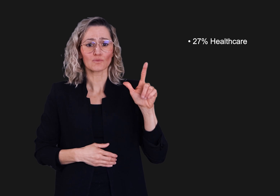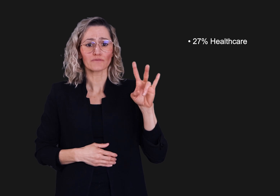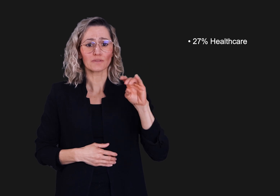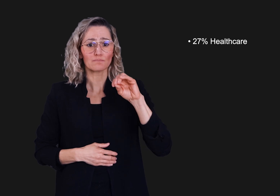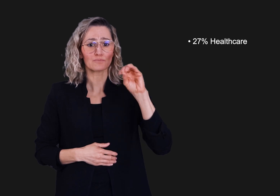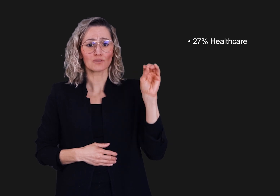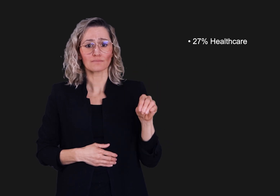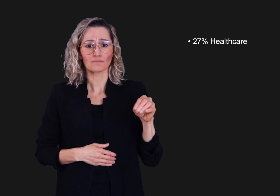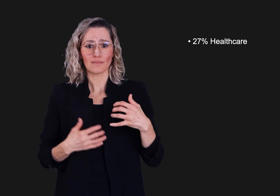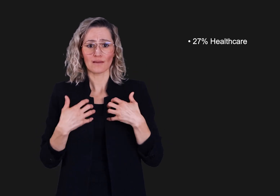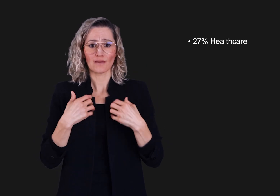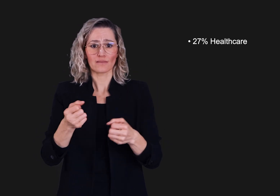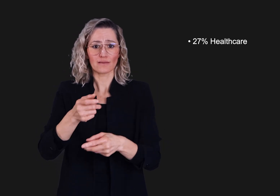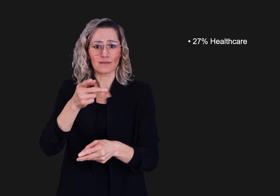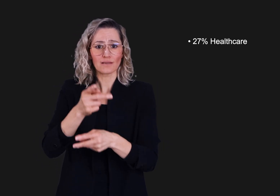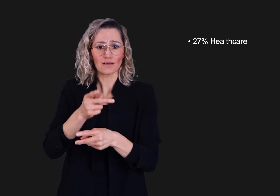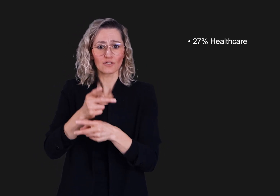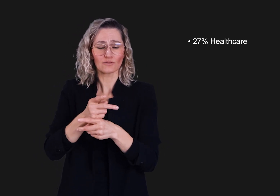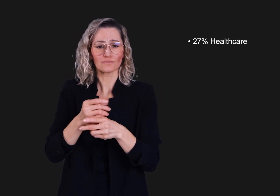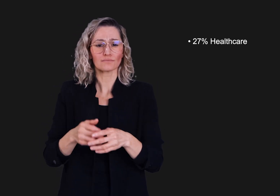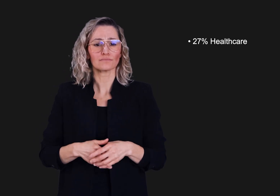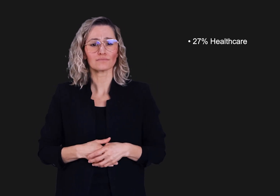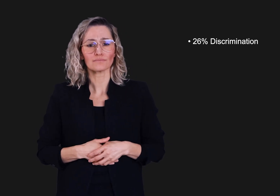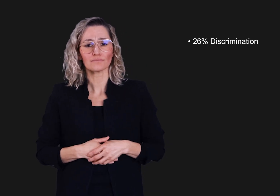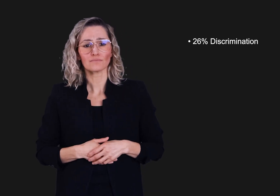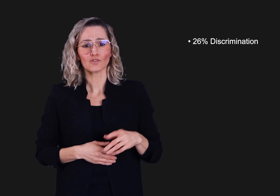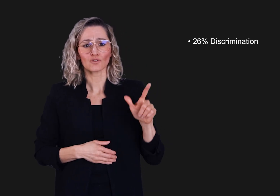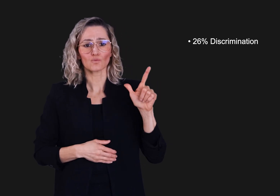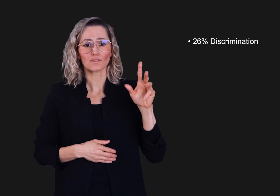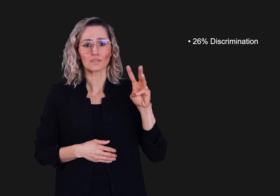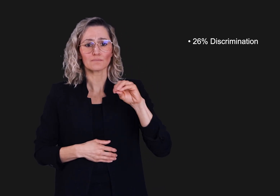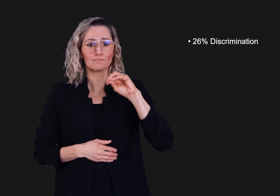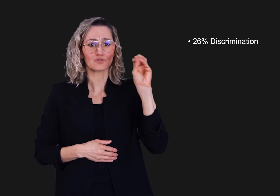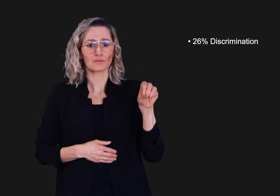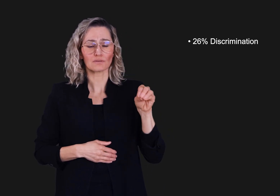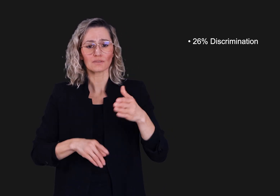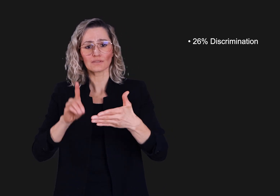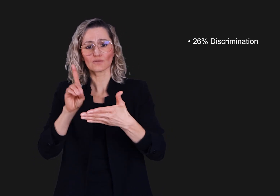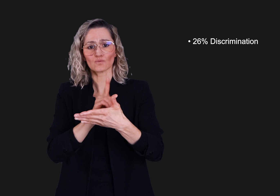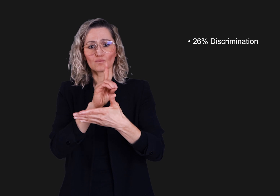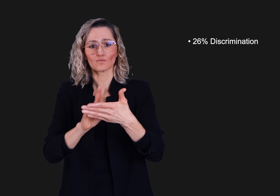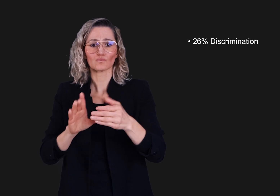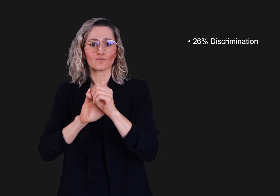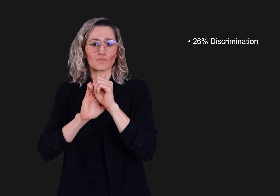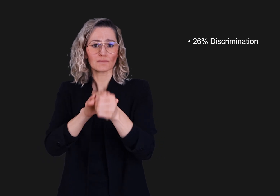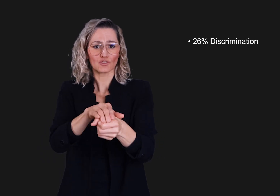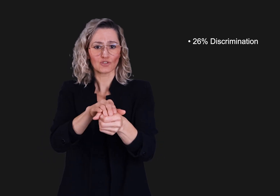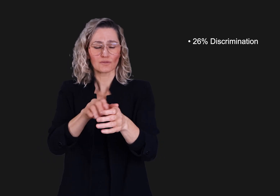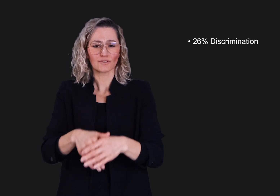• 27% Healthcare • 26% Discrimination